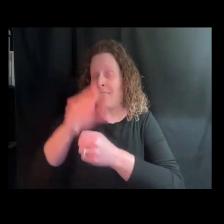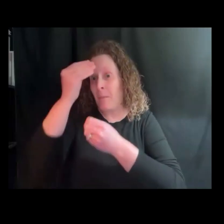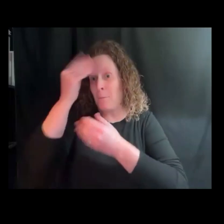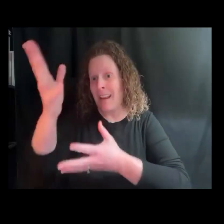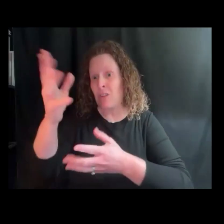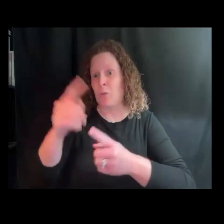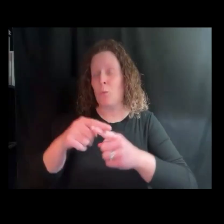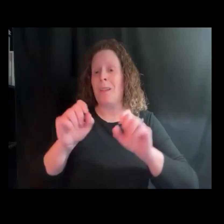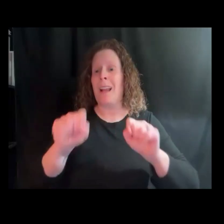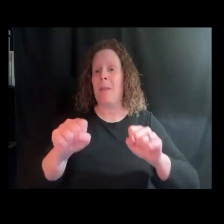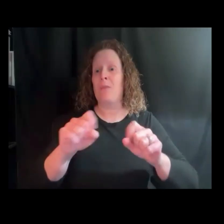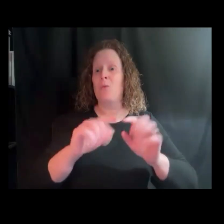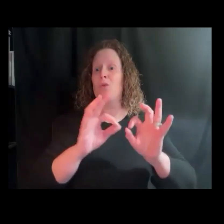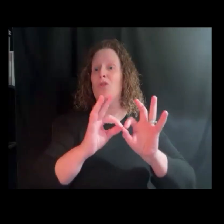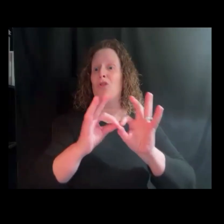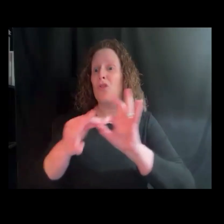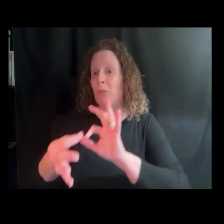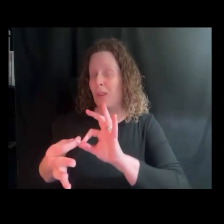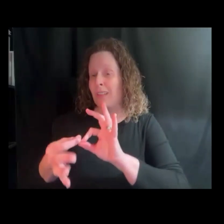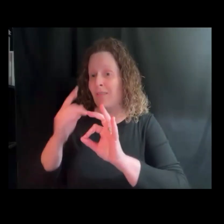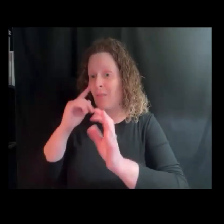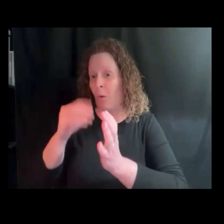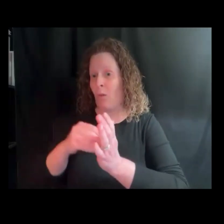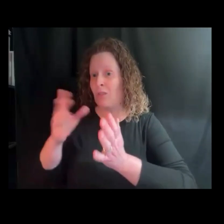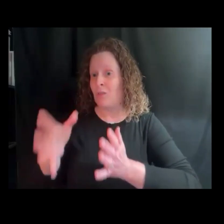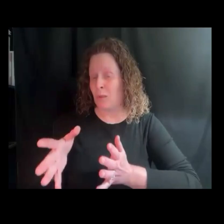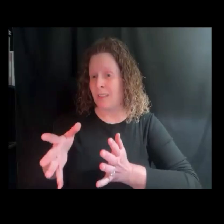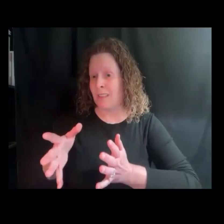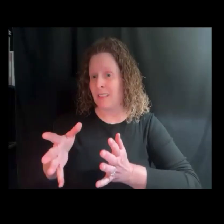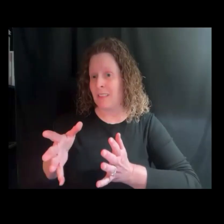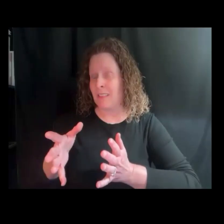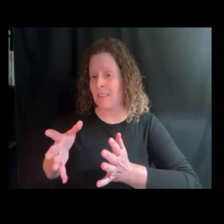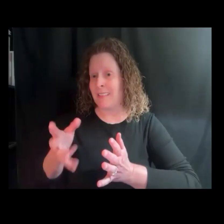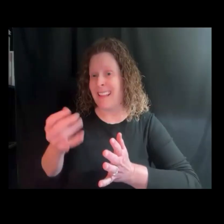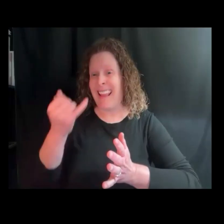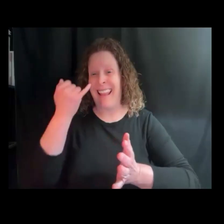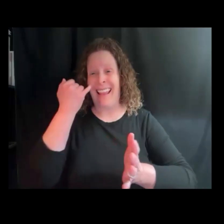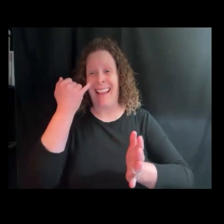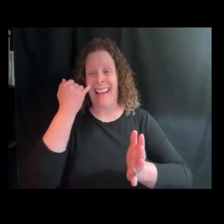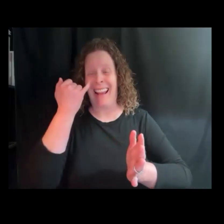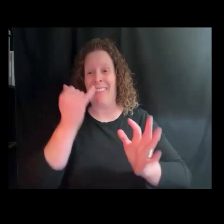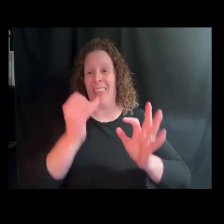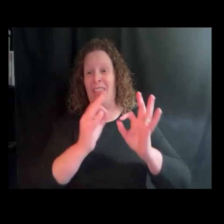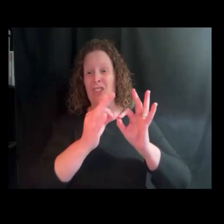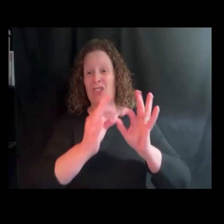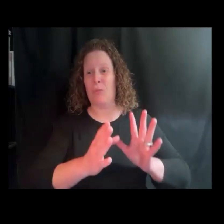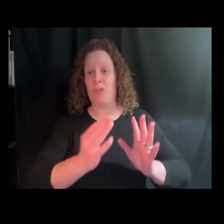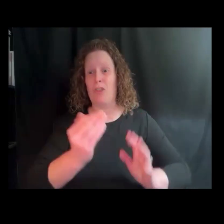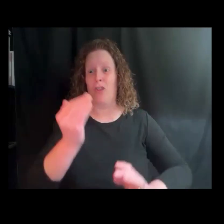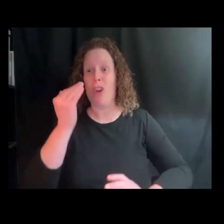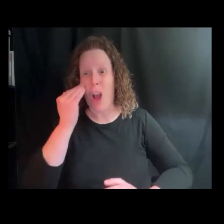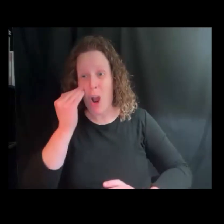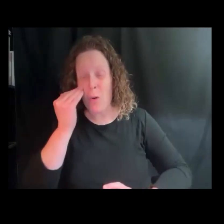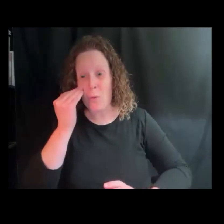presented? Are they getting enough information to be able to understand or are the interpreters getting enough information to be